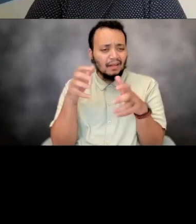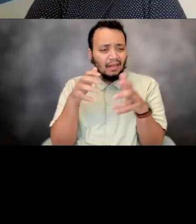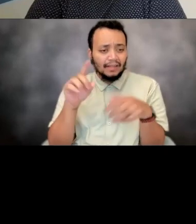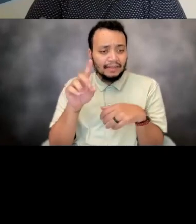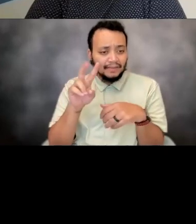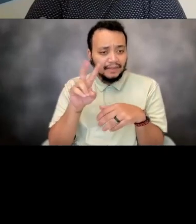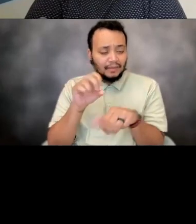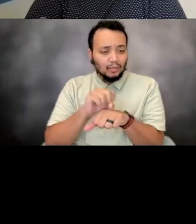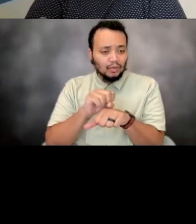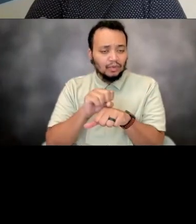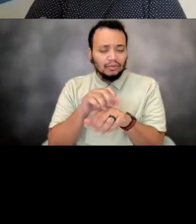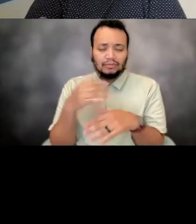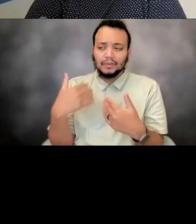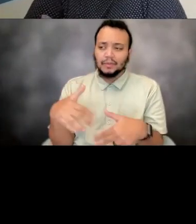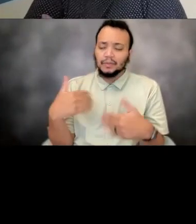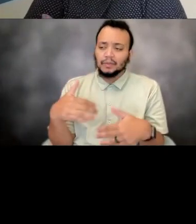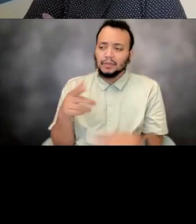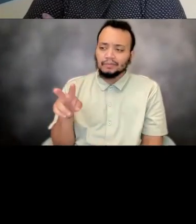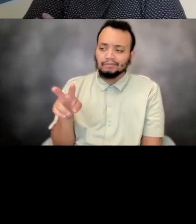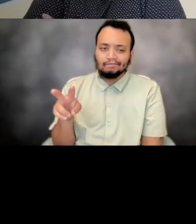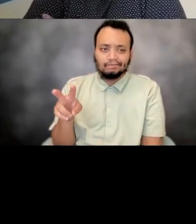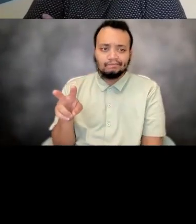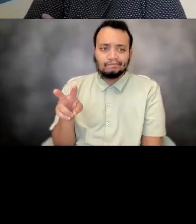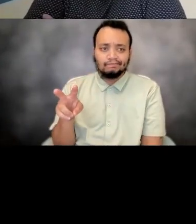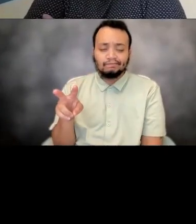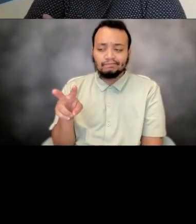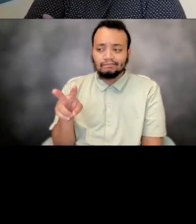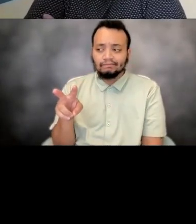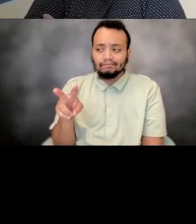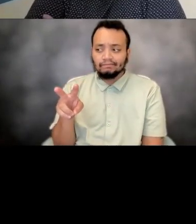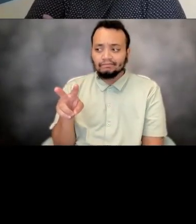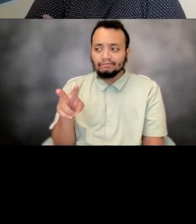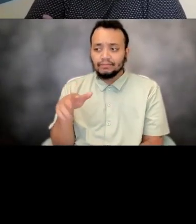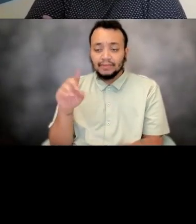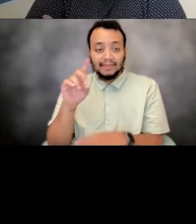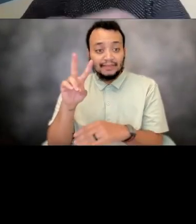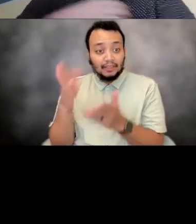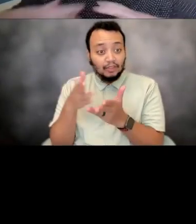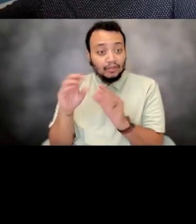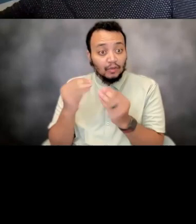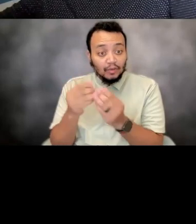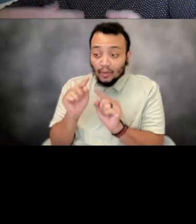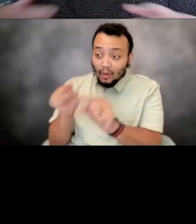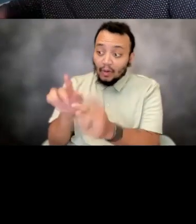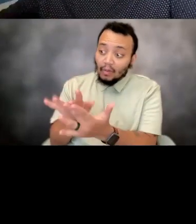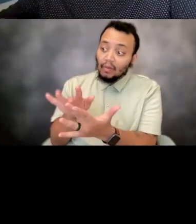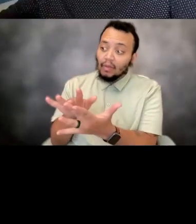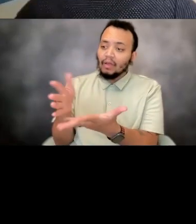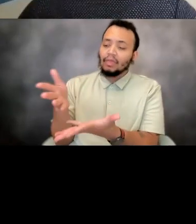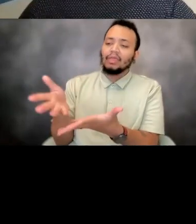that, you know, that's who you think you're supposed to turn to. And it's such a huge dismissal